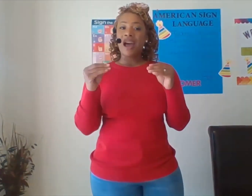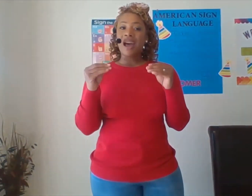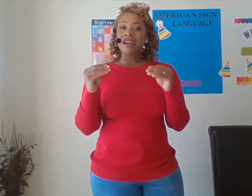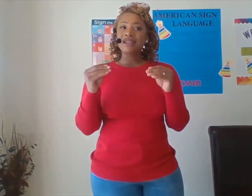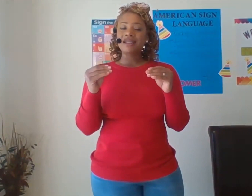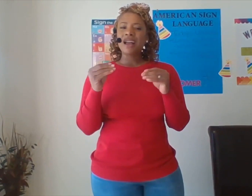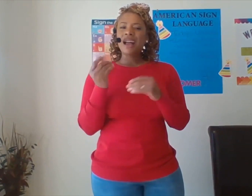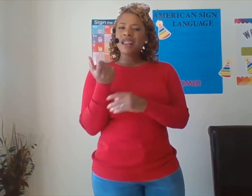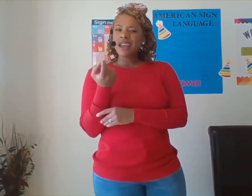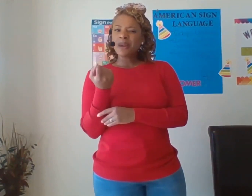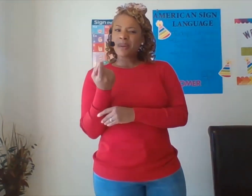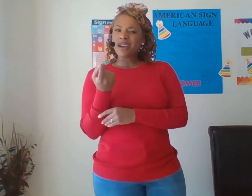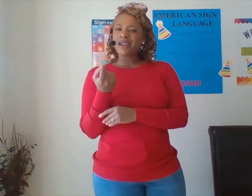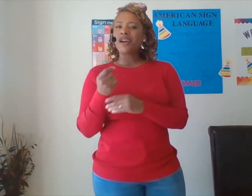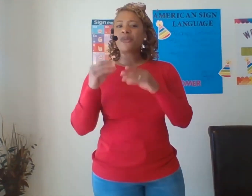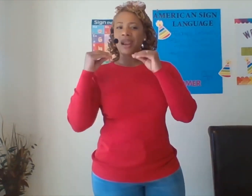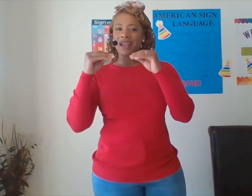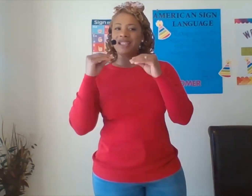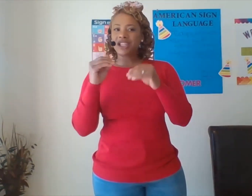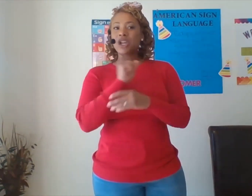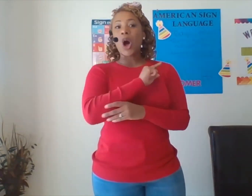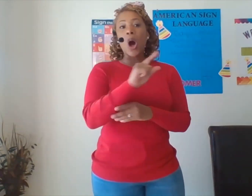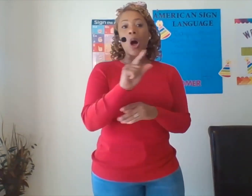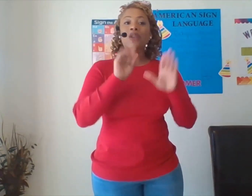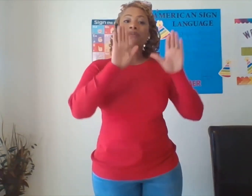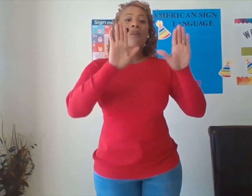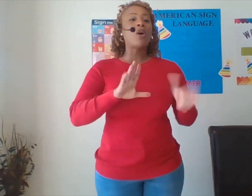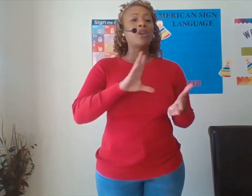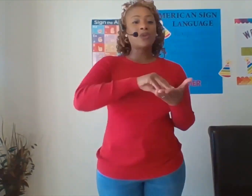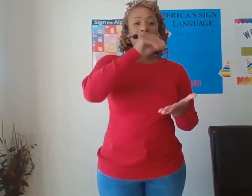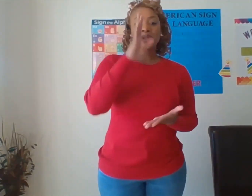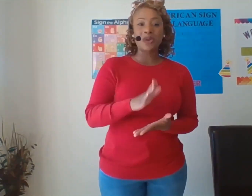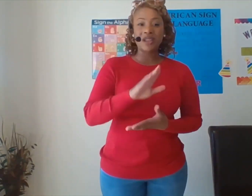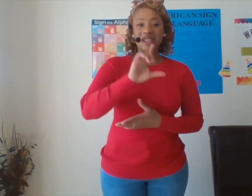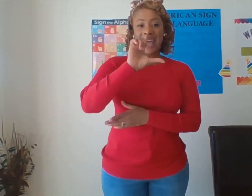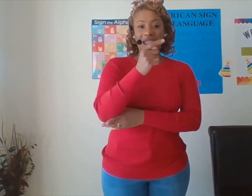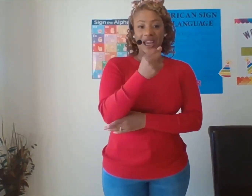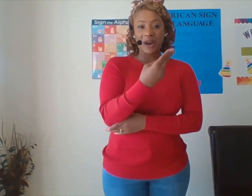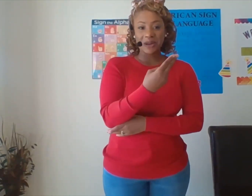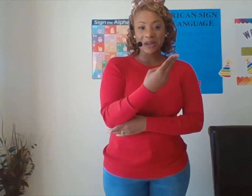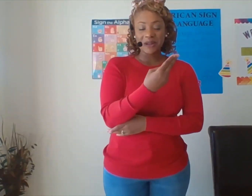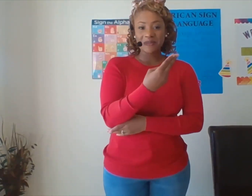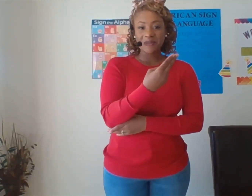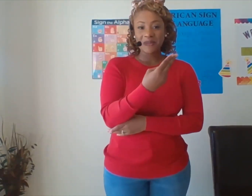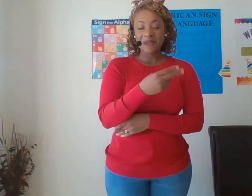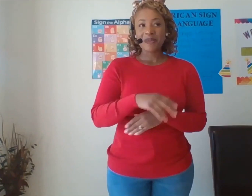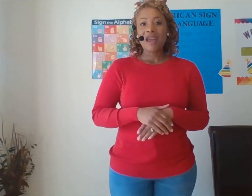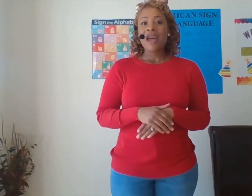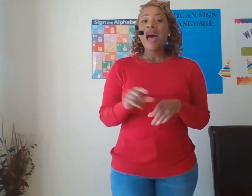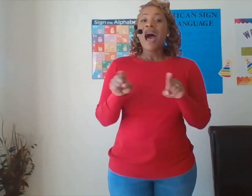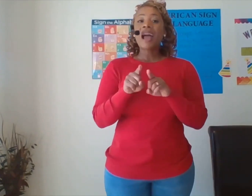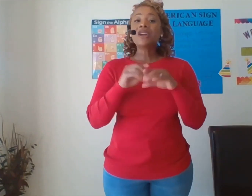a little bit of what I teach all of my wonderful students at Lakers I also